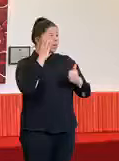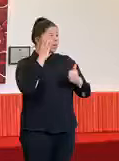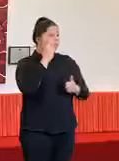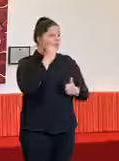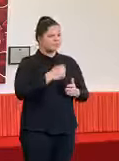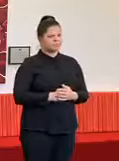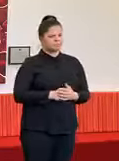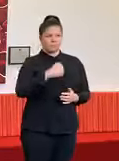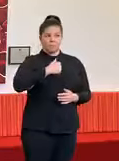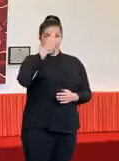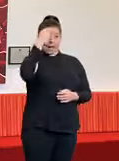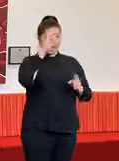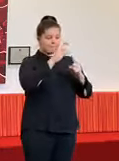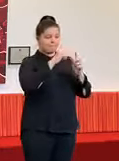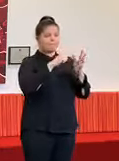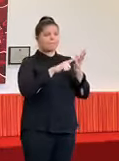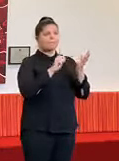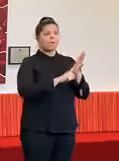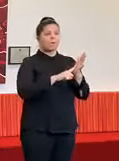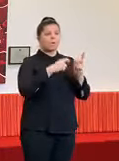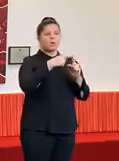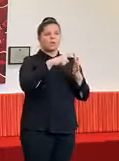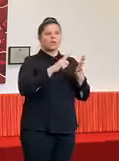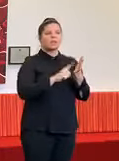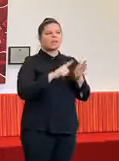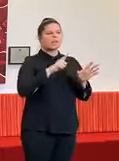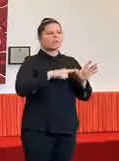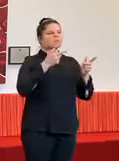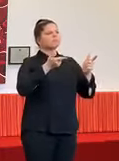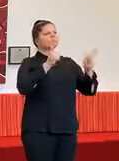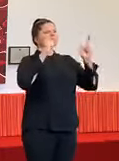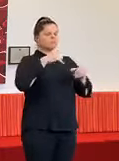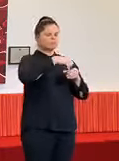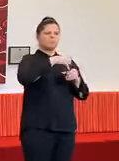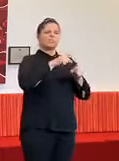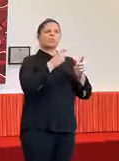Deputy Chief Medical Officer here to give the daily update for the COVID-19